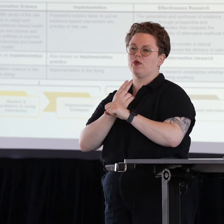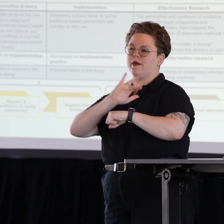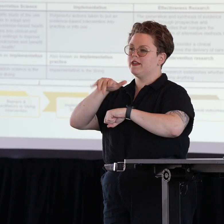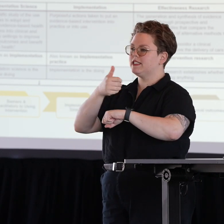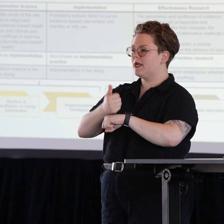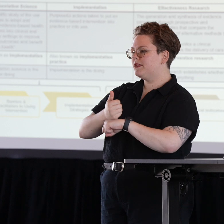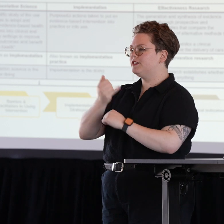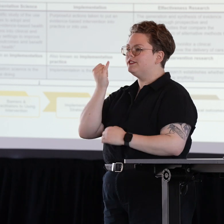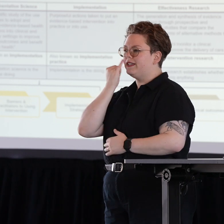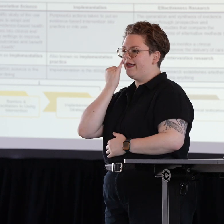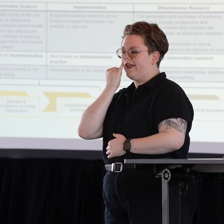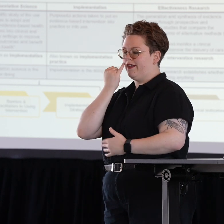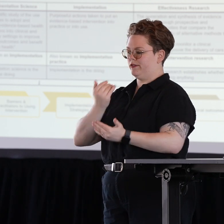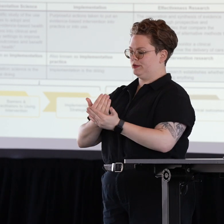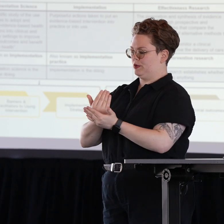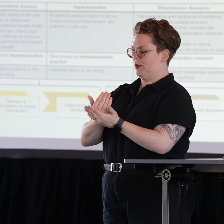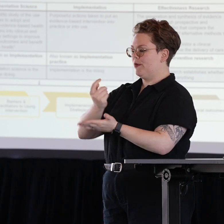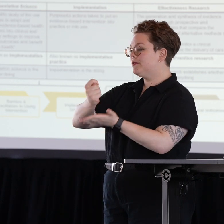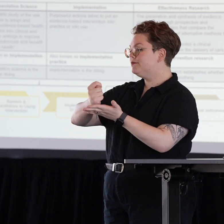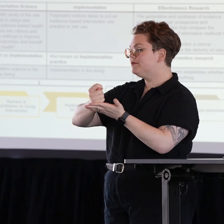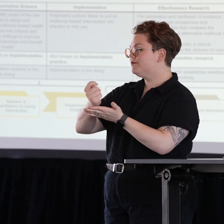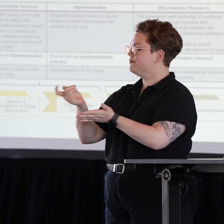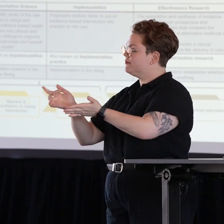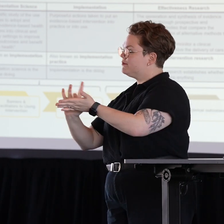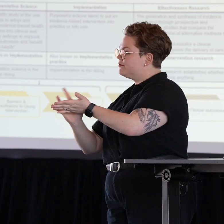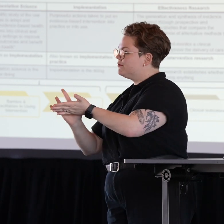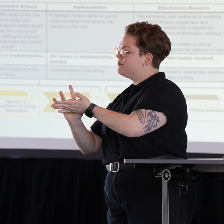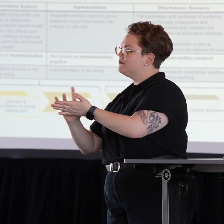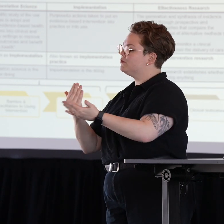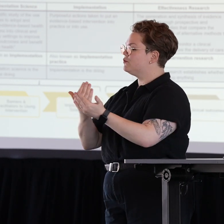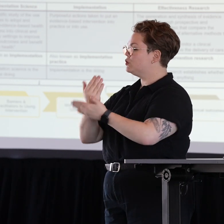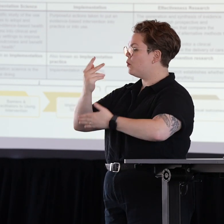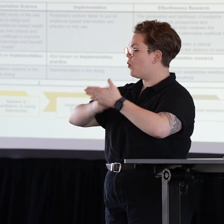some new therapy, some new medication, some new program is